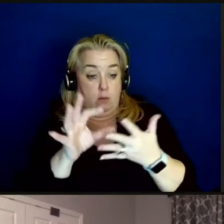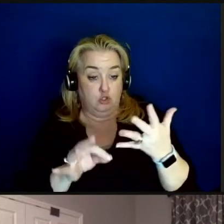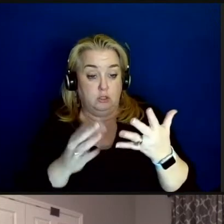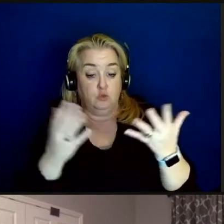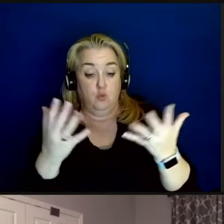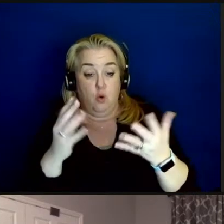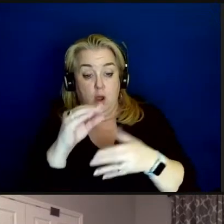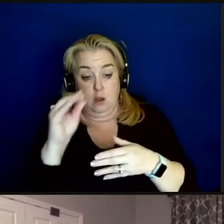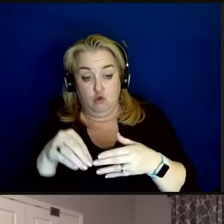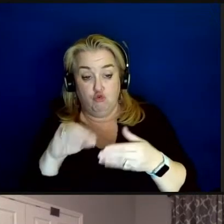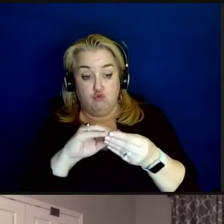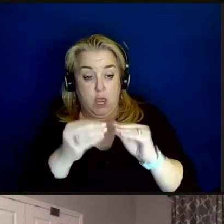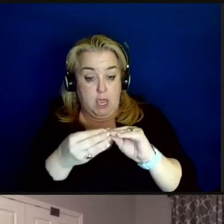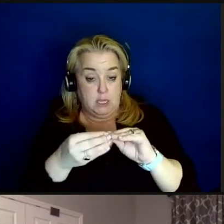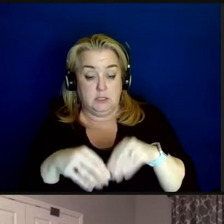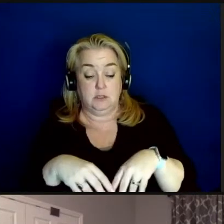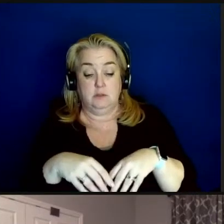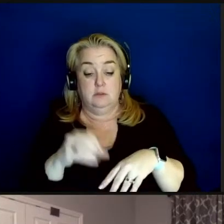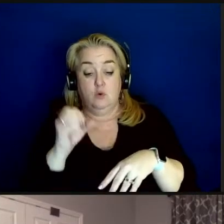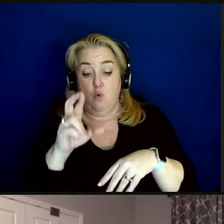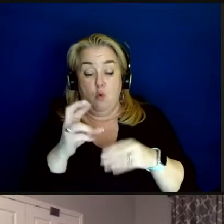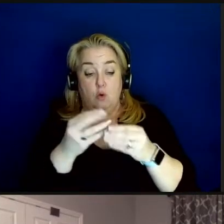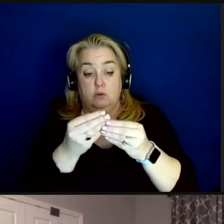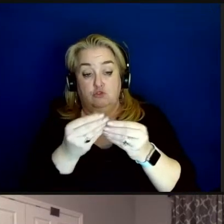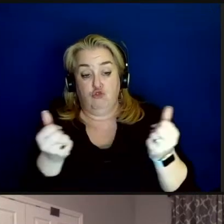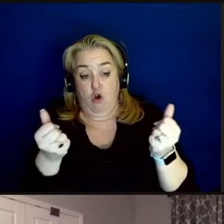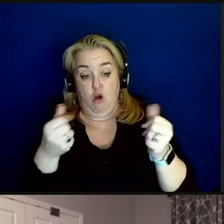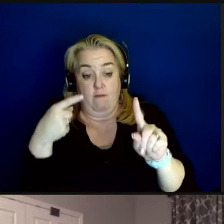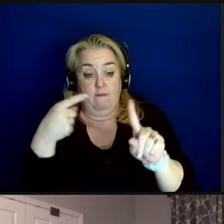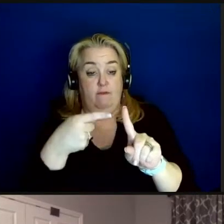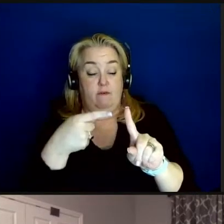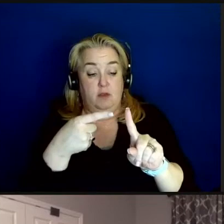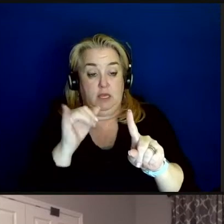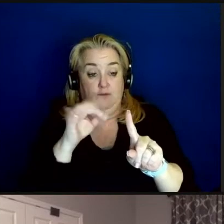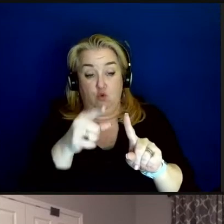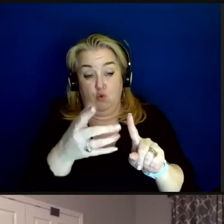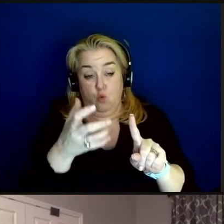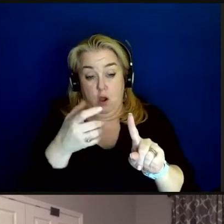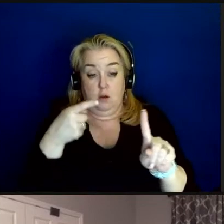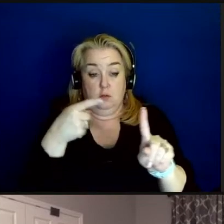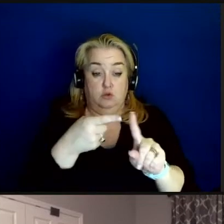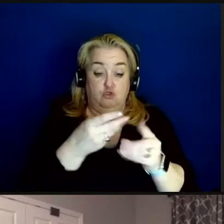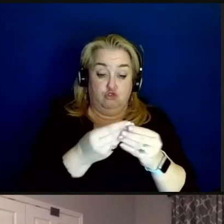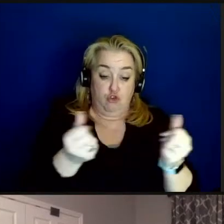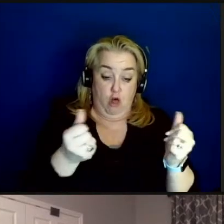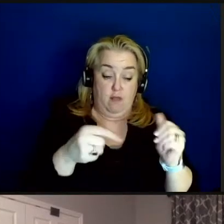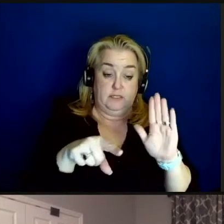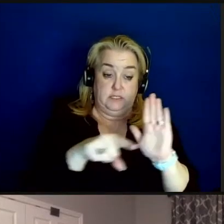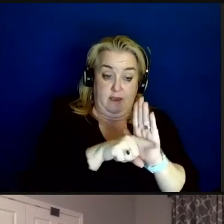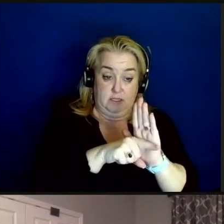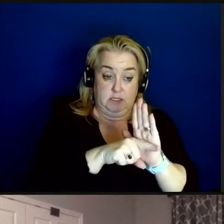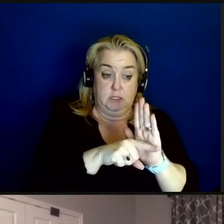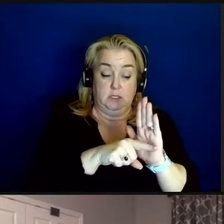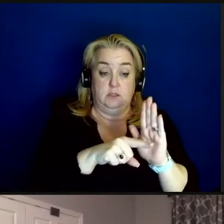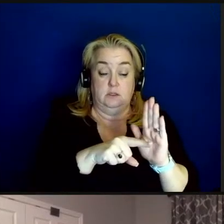FINANCIAL ROADMAP. WHAT OPTIONS LIKE TO BE